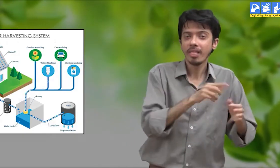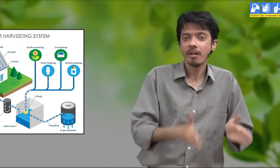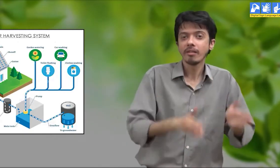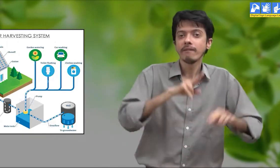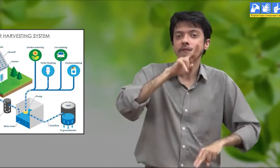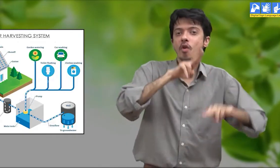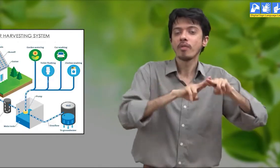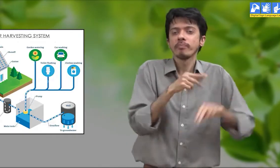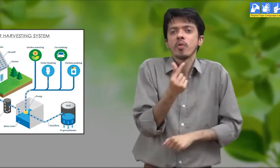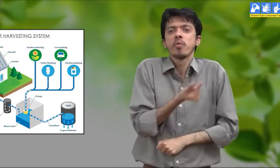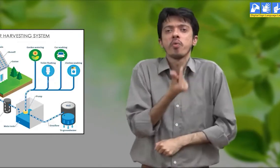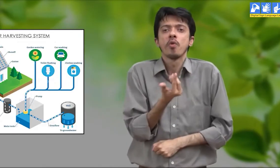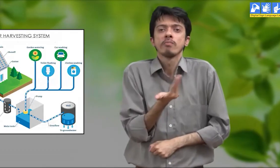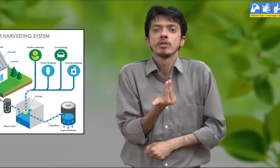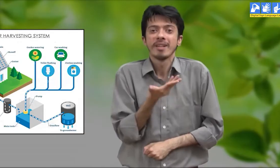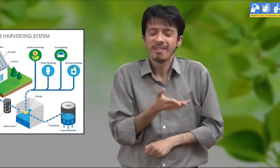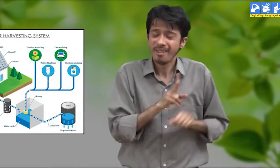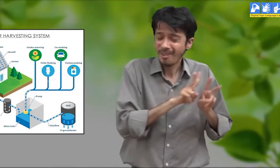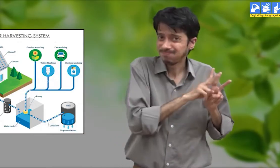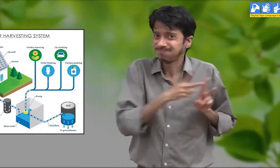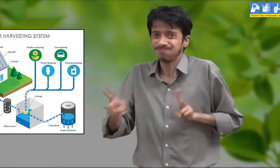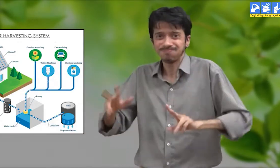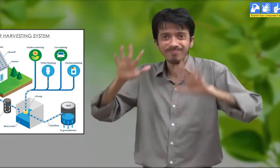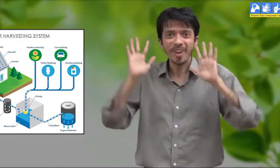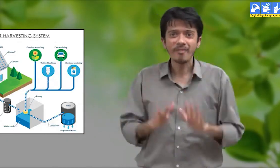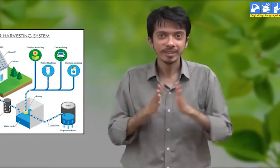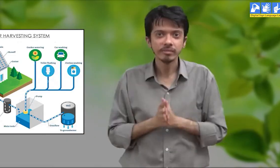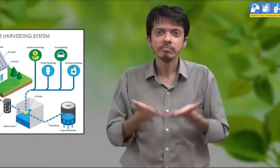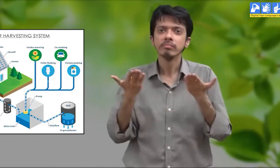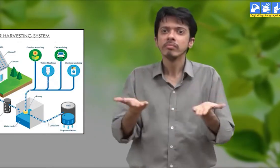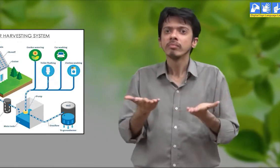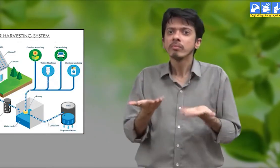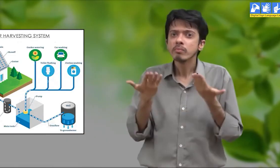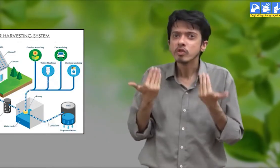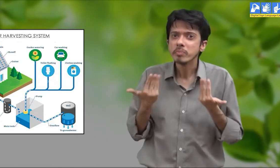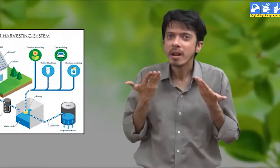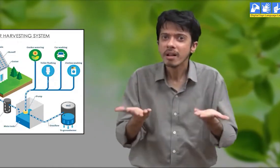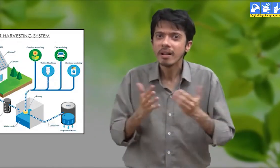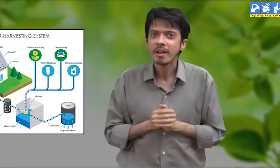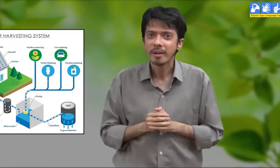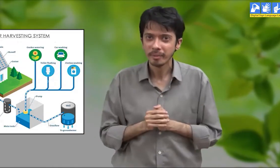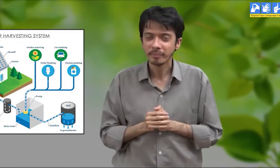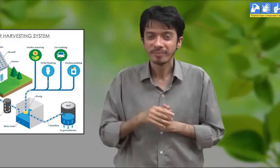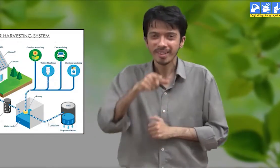and then it is used for different purposes. This is how water harvesting can be done.